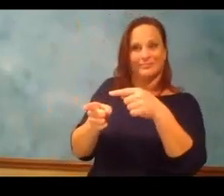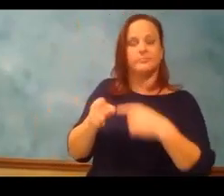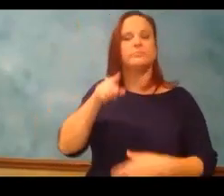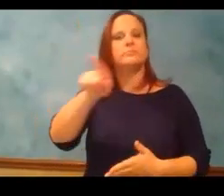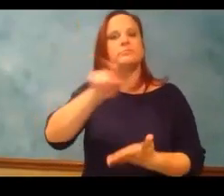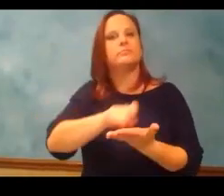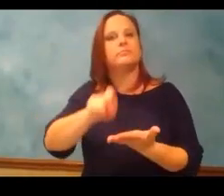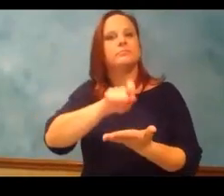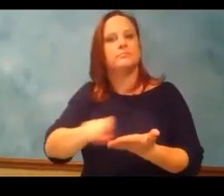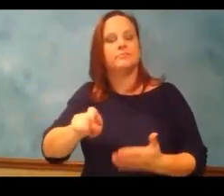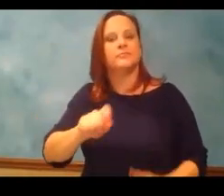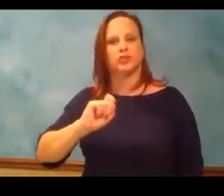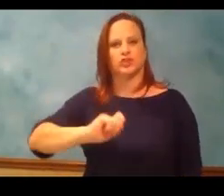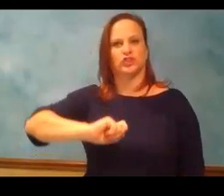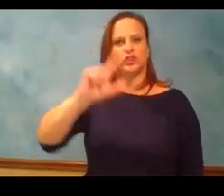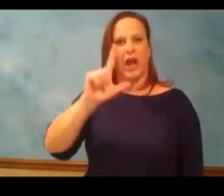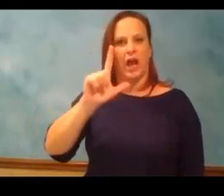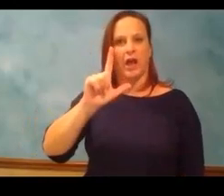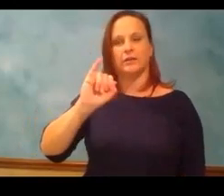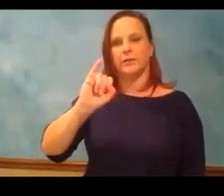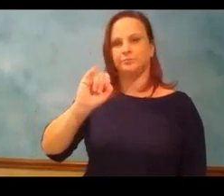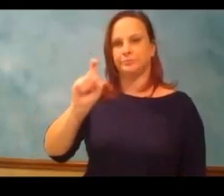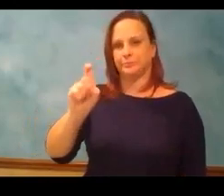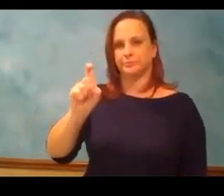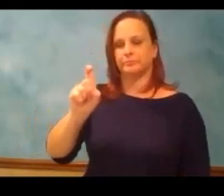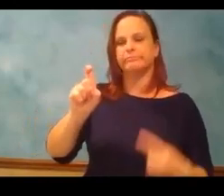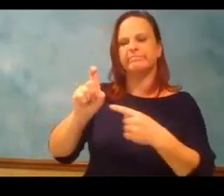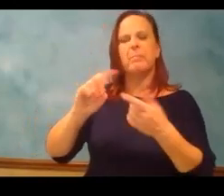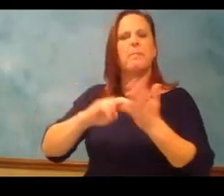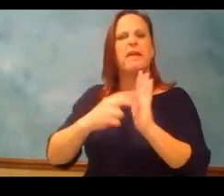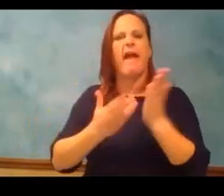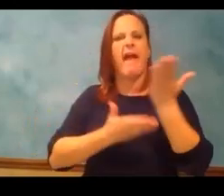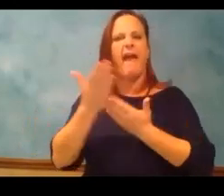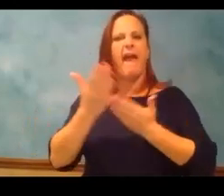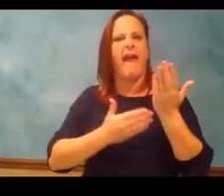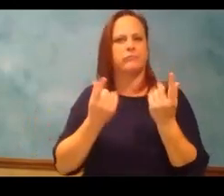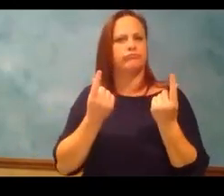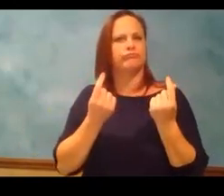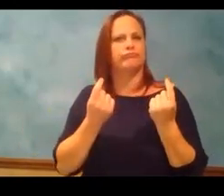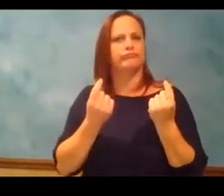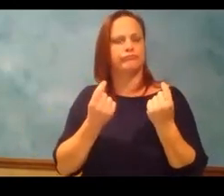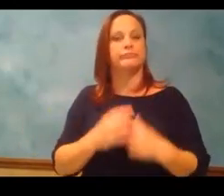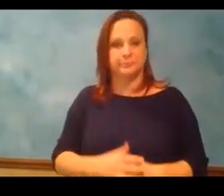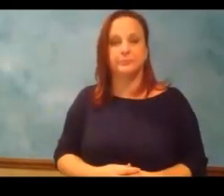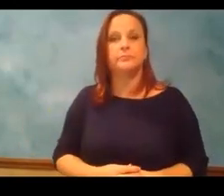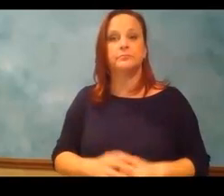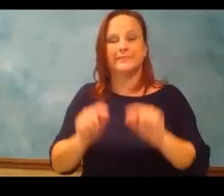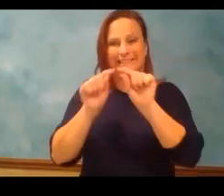So when you see pointing with the index finger, for indexing, you're going to write in capital letters, IX.